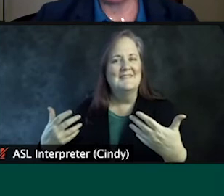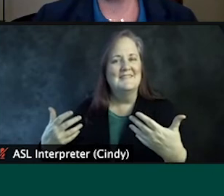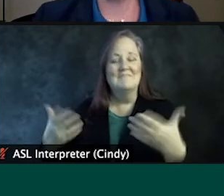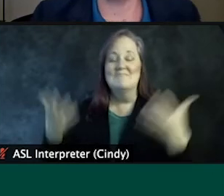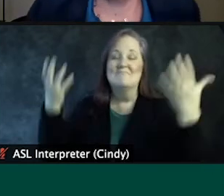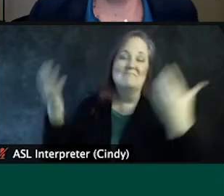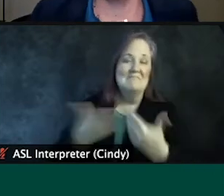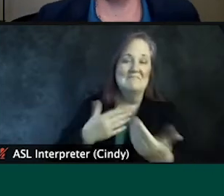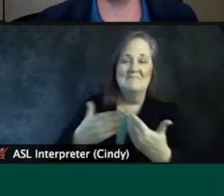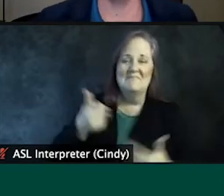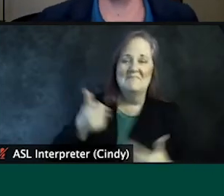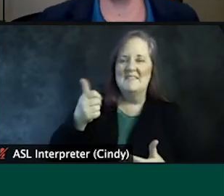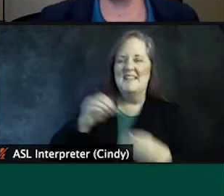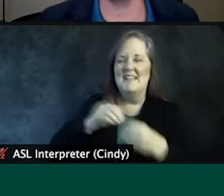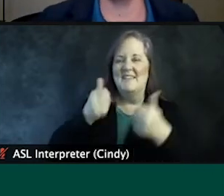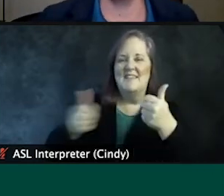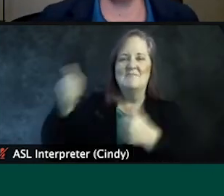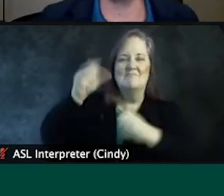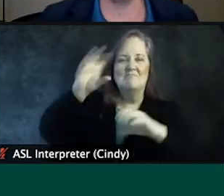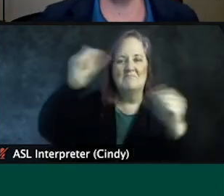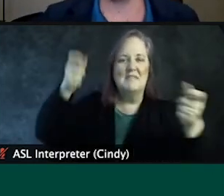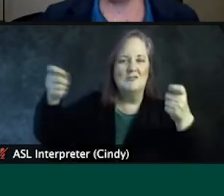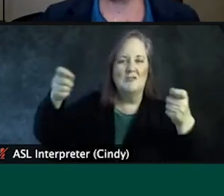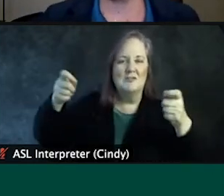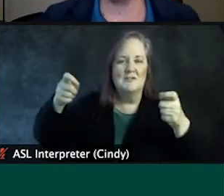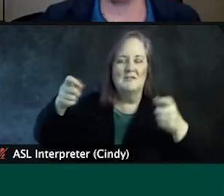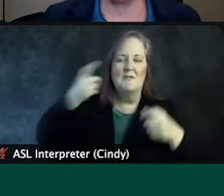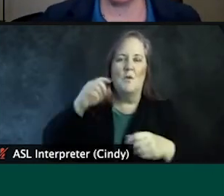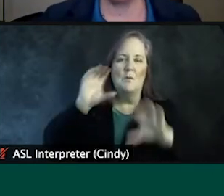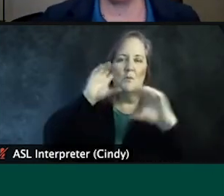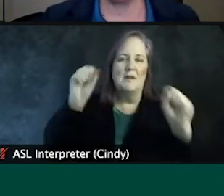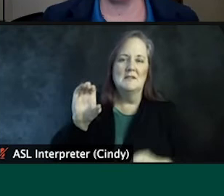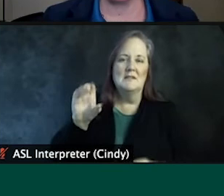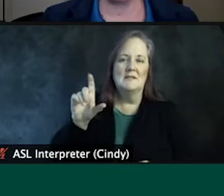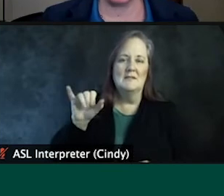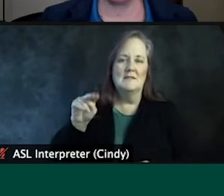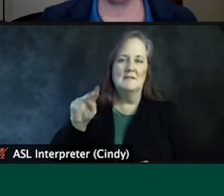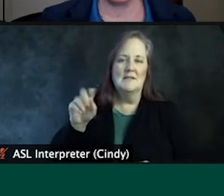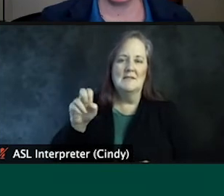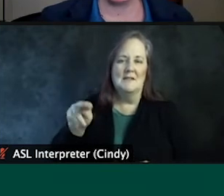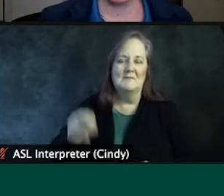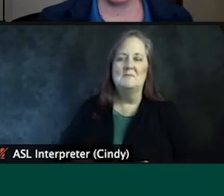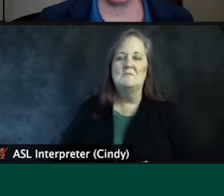Is it possible to pass Prop 22, but also adjust the embedded seven-eighths majority requirement to alter it even after the election?